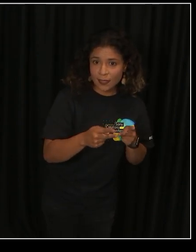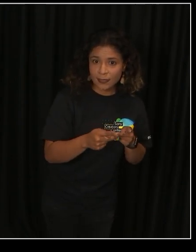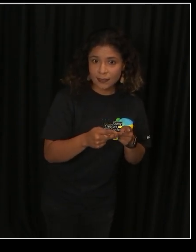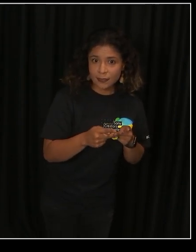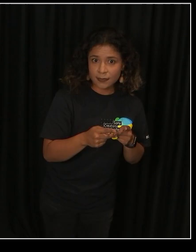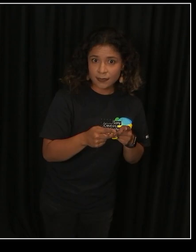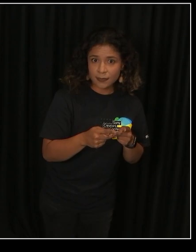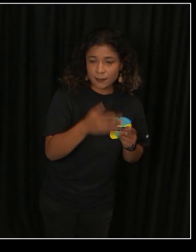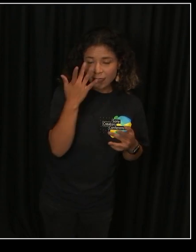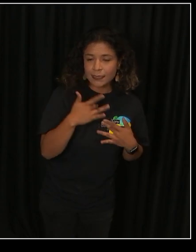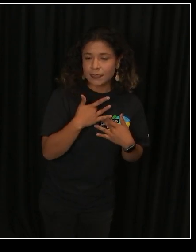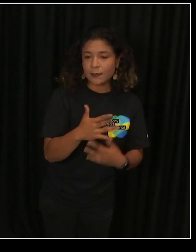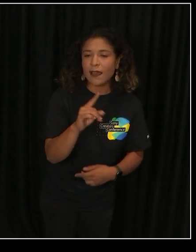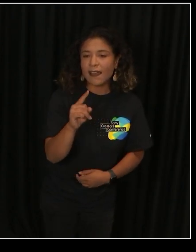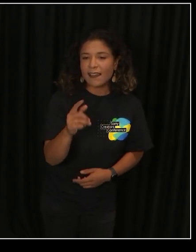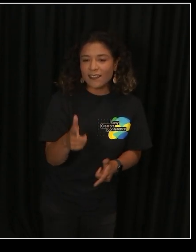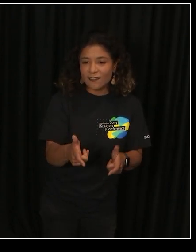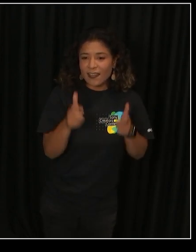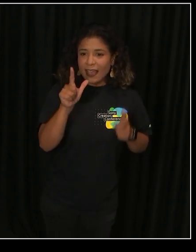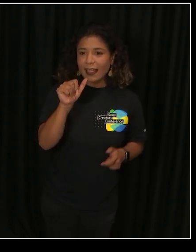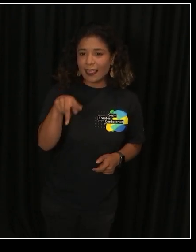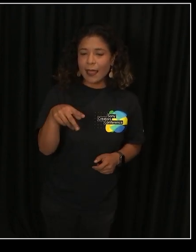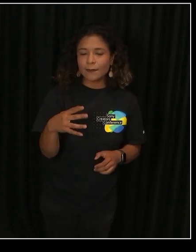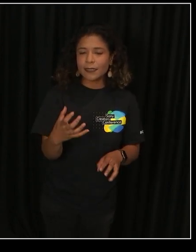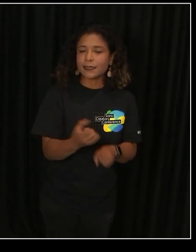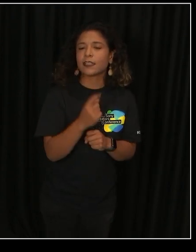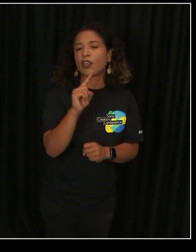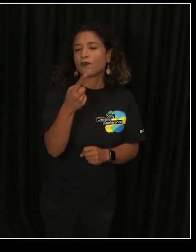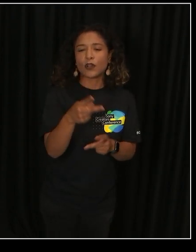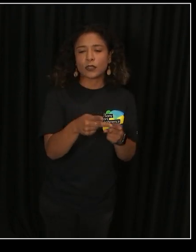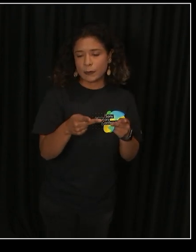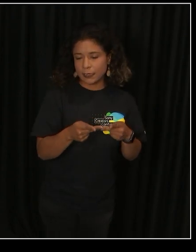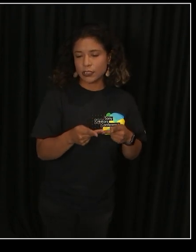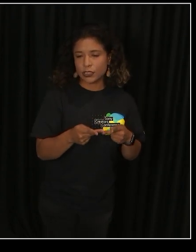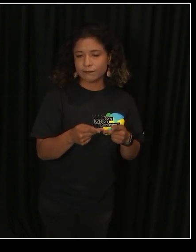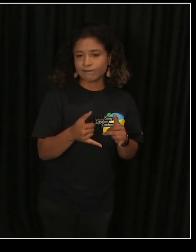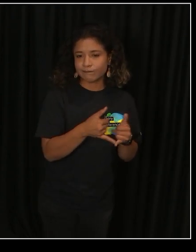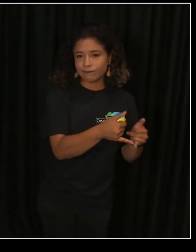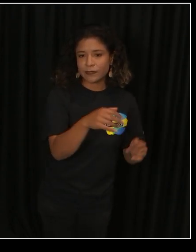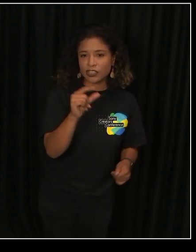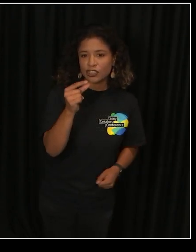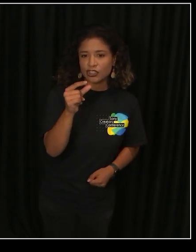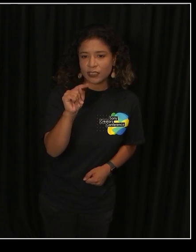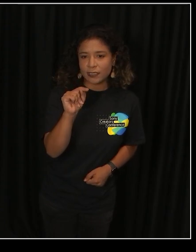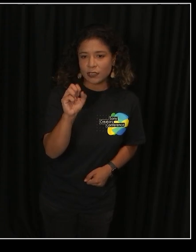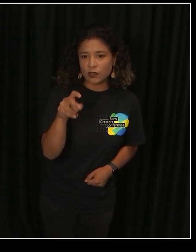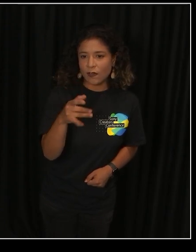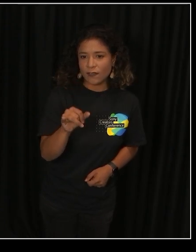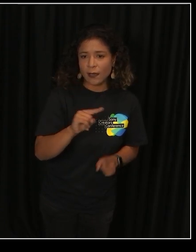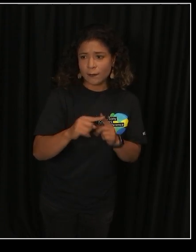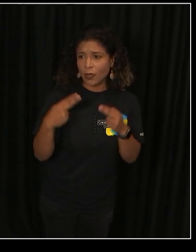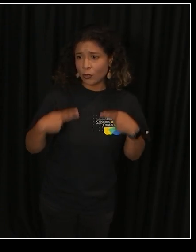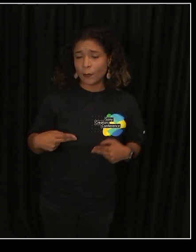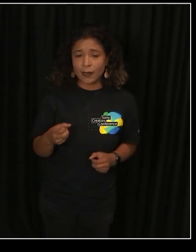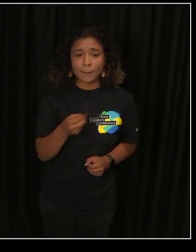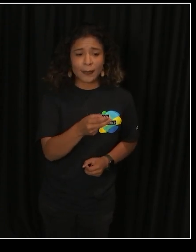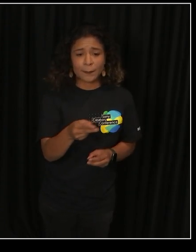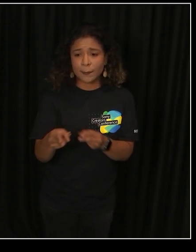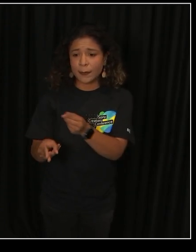the fastest lap gets the first position. So that set the positions for the two teams. But all the humans are able to get past all the other GT Sophy cars